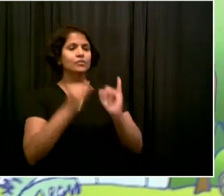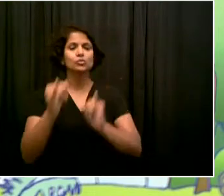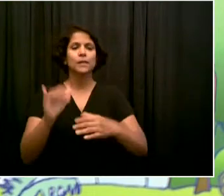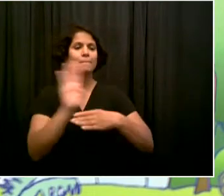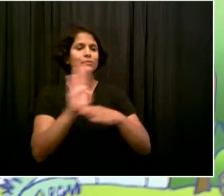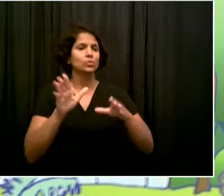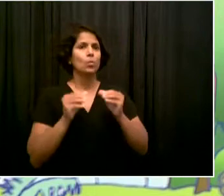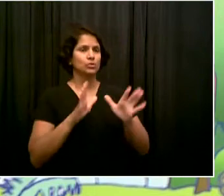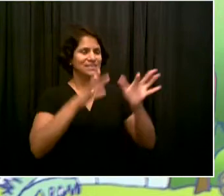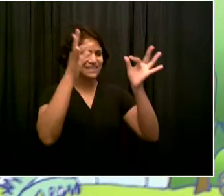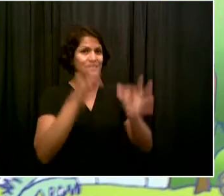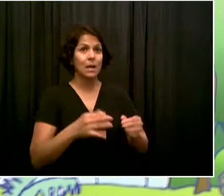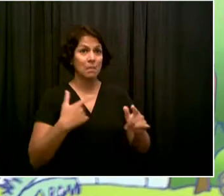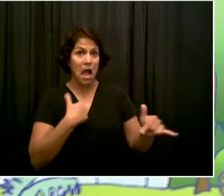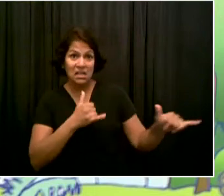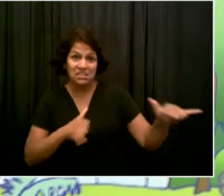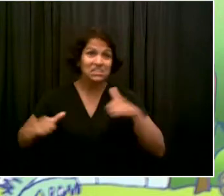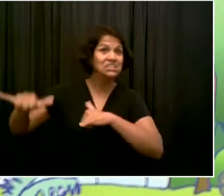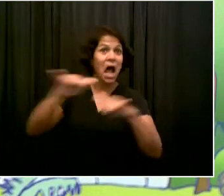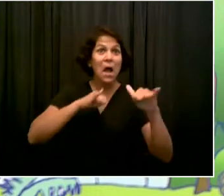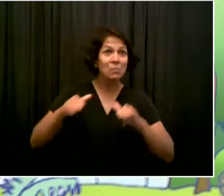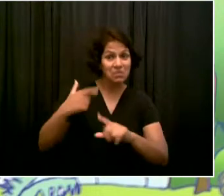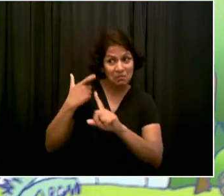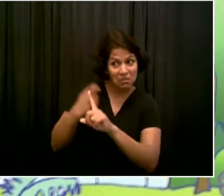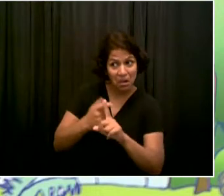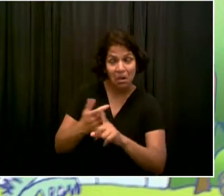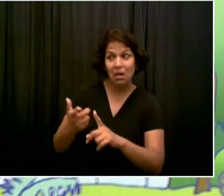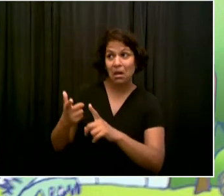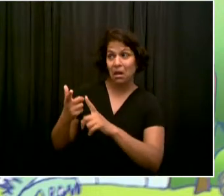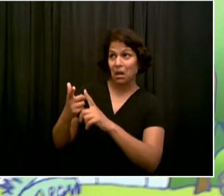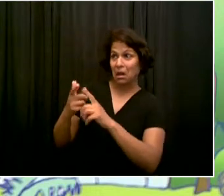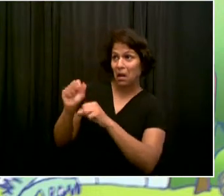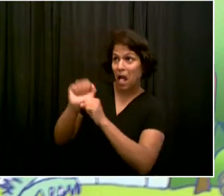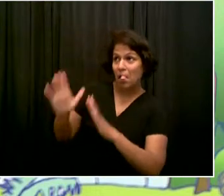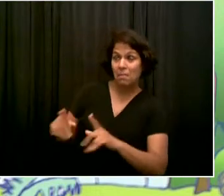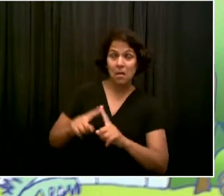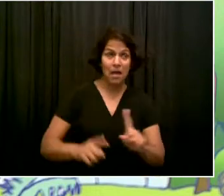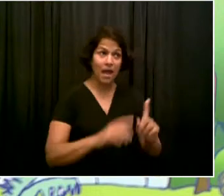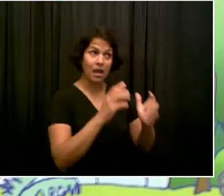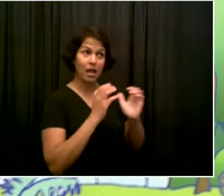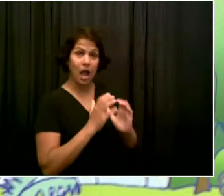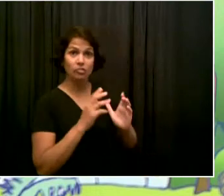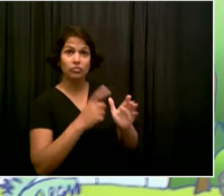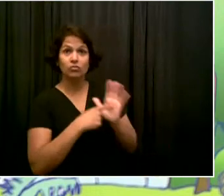JUSTICE, HE IS TAKING THE WHOLE THE WHOLE THING BY THE HORNS.